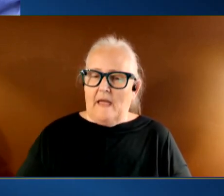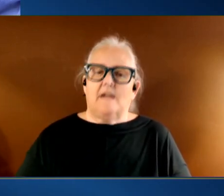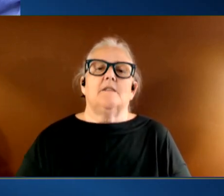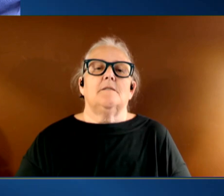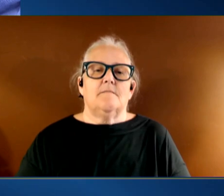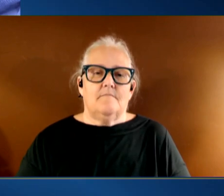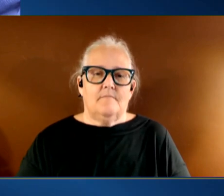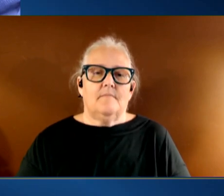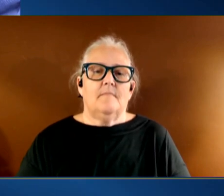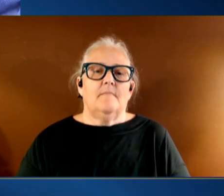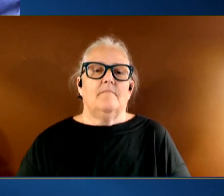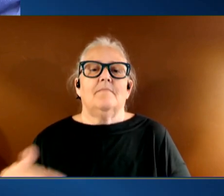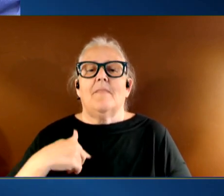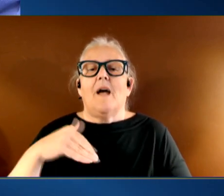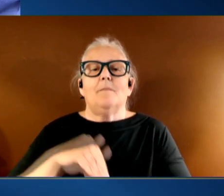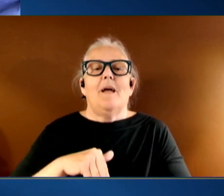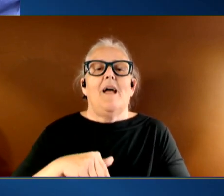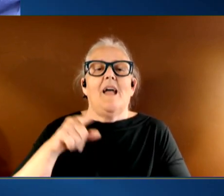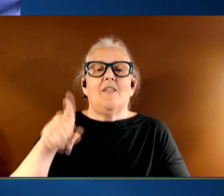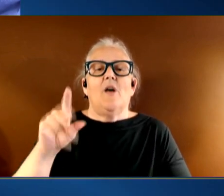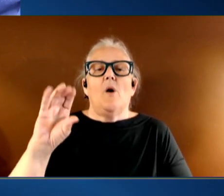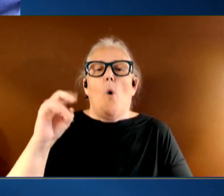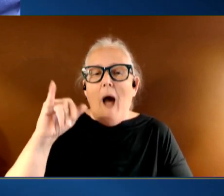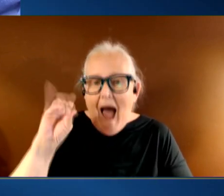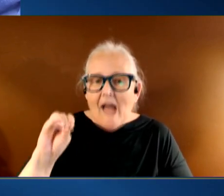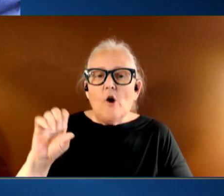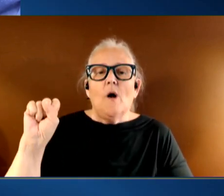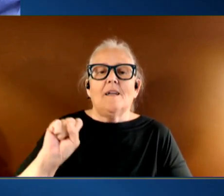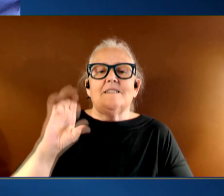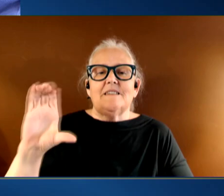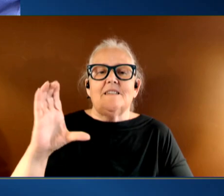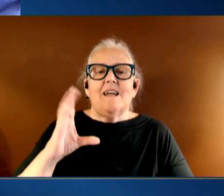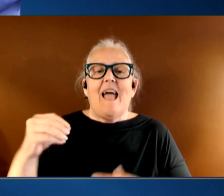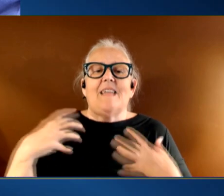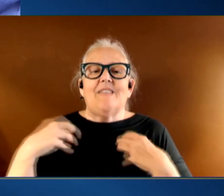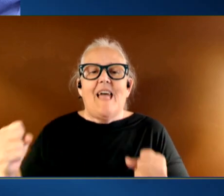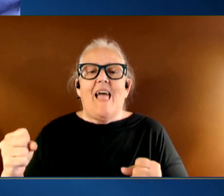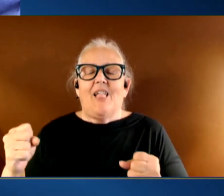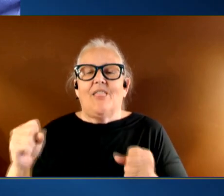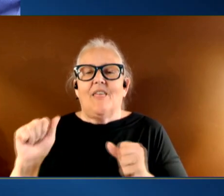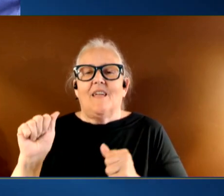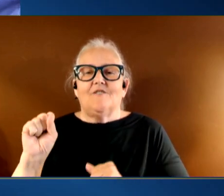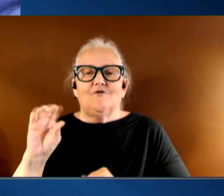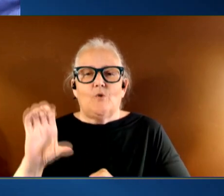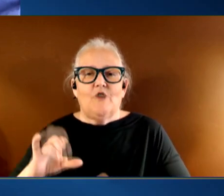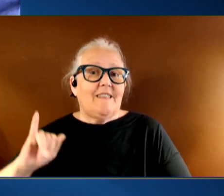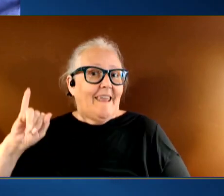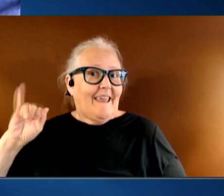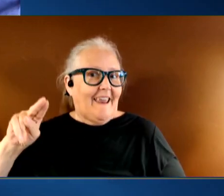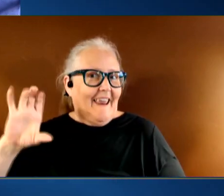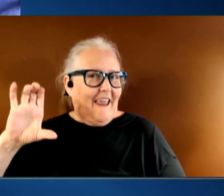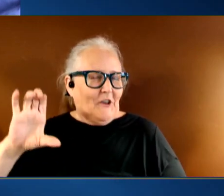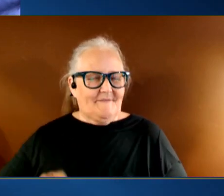Ohio Sickle Cell and Health Association Incorporated. I would like to thank our